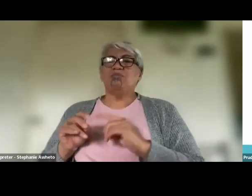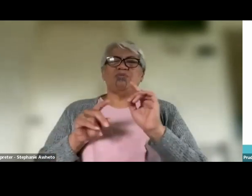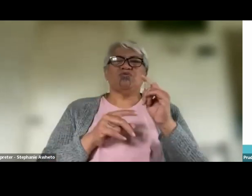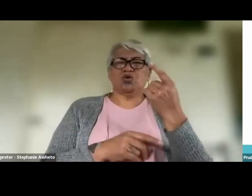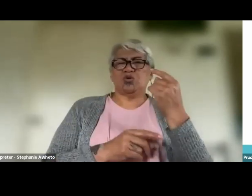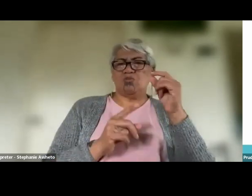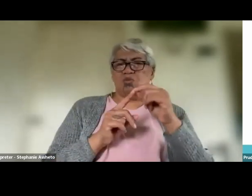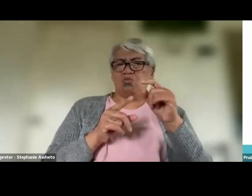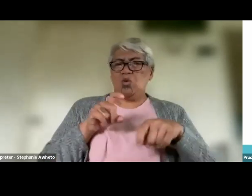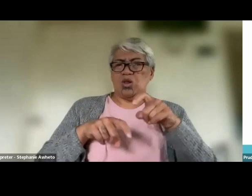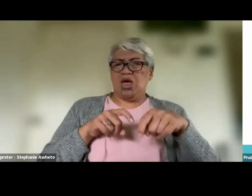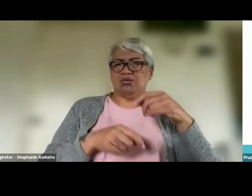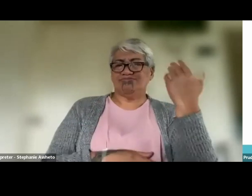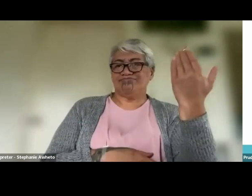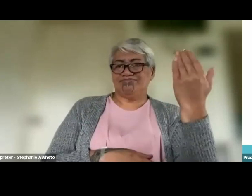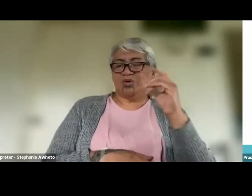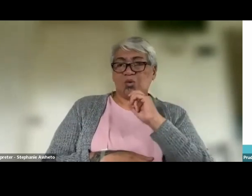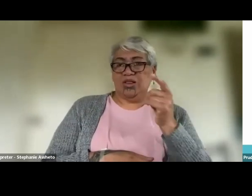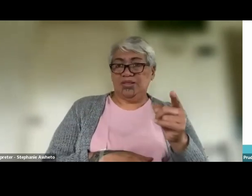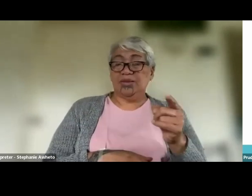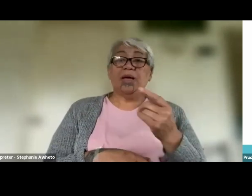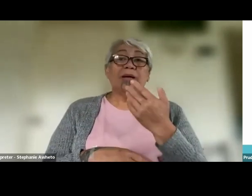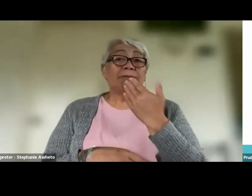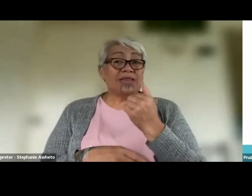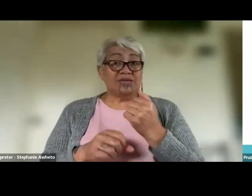If you’re able to ensure that you do